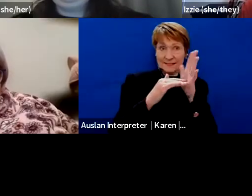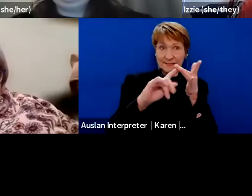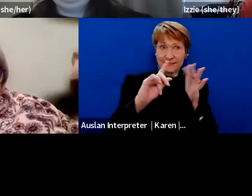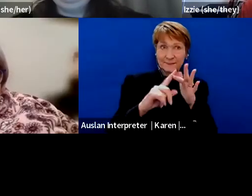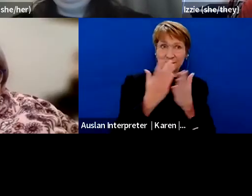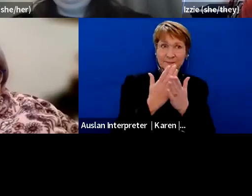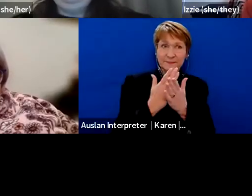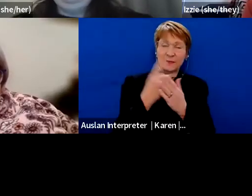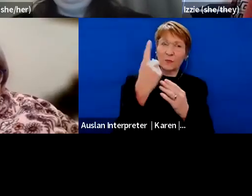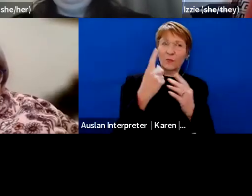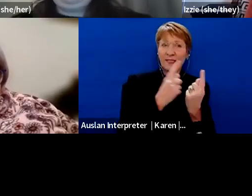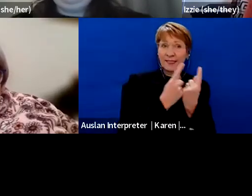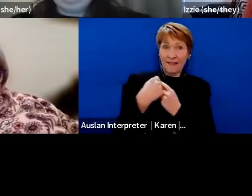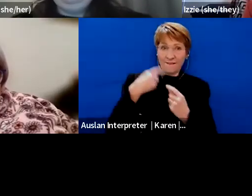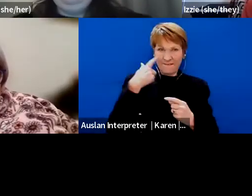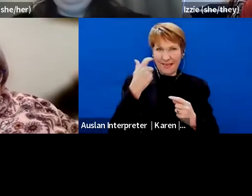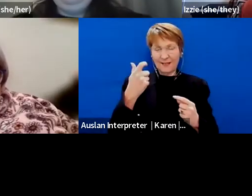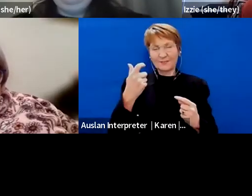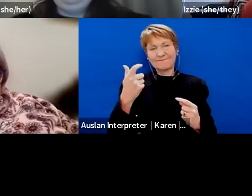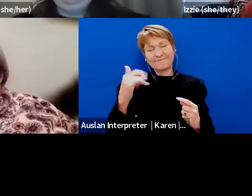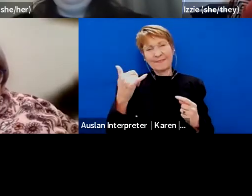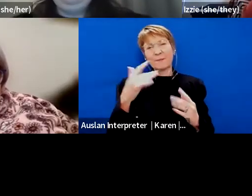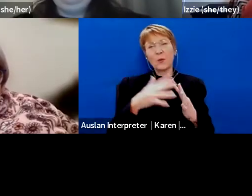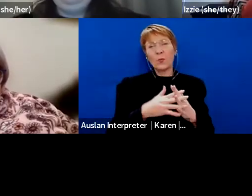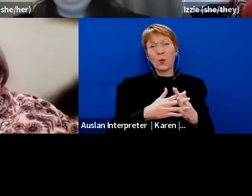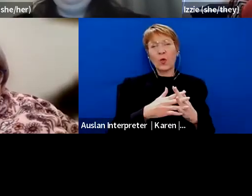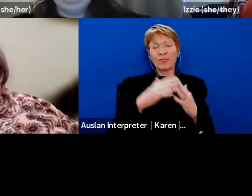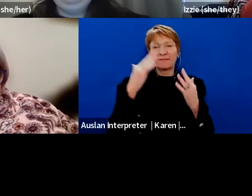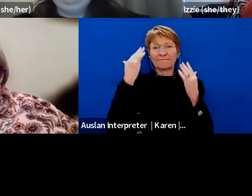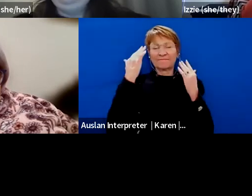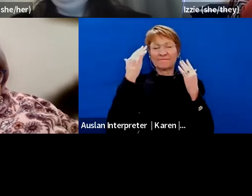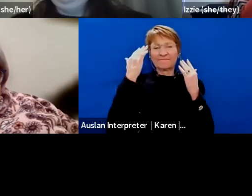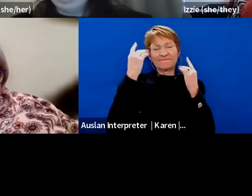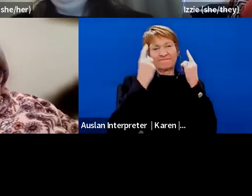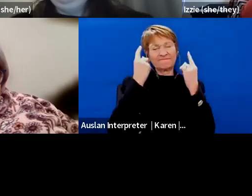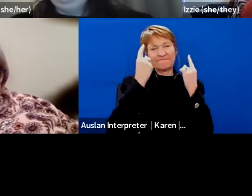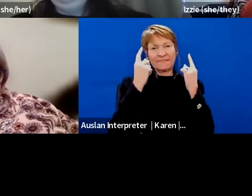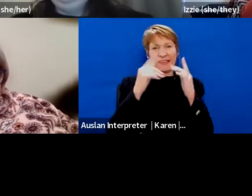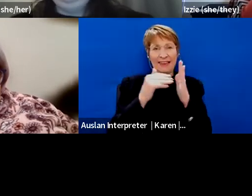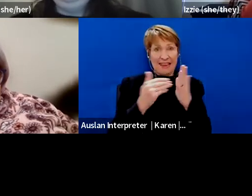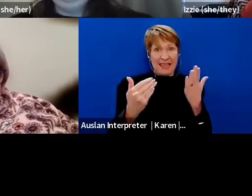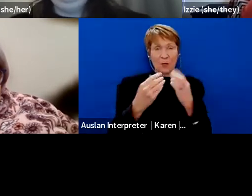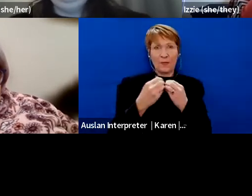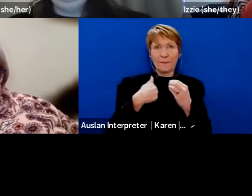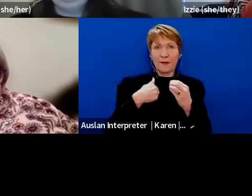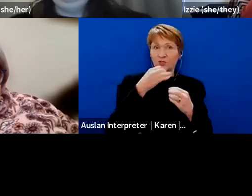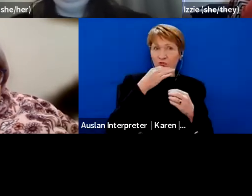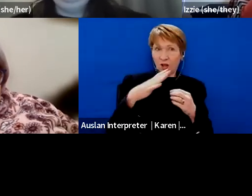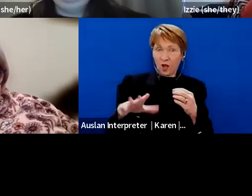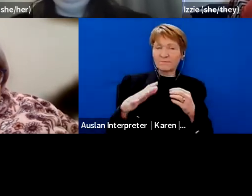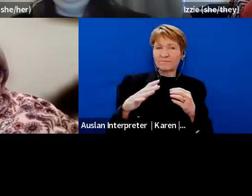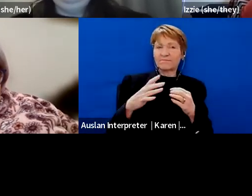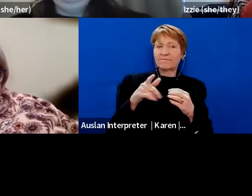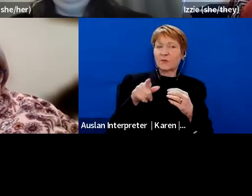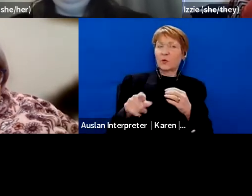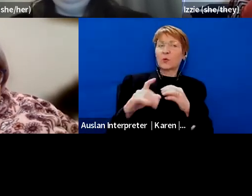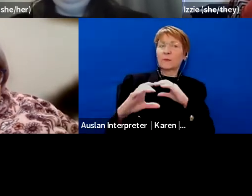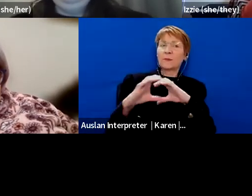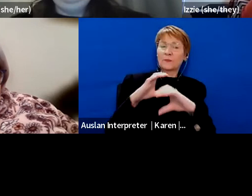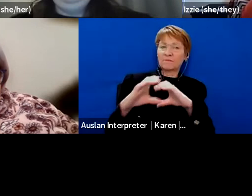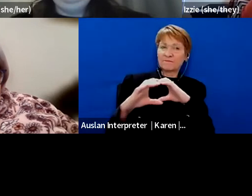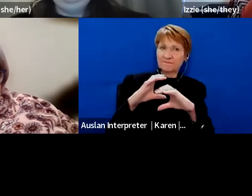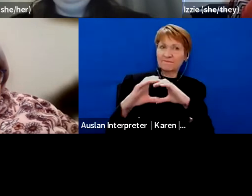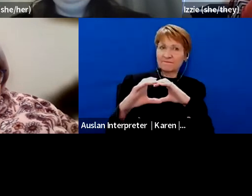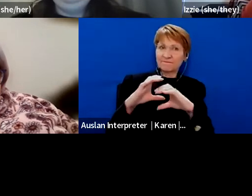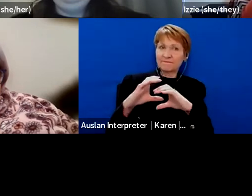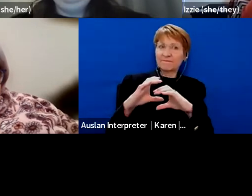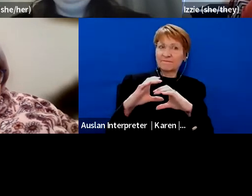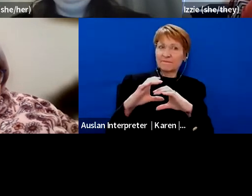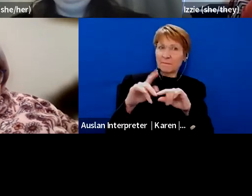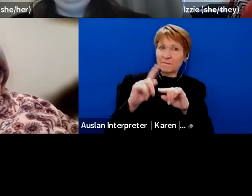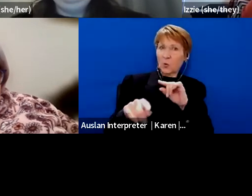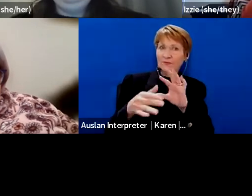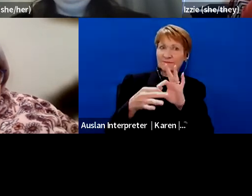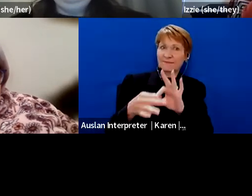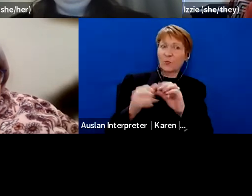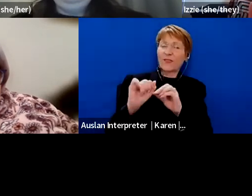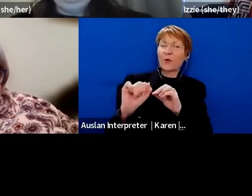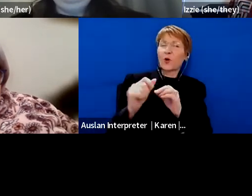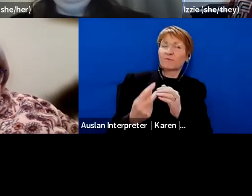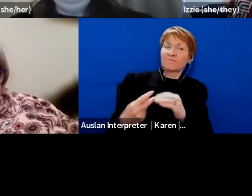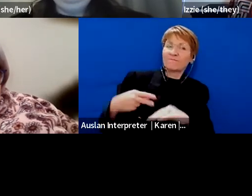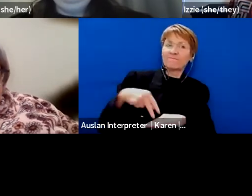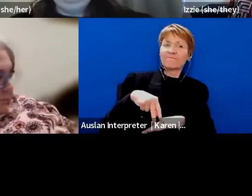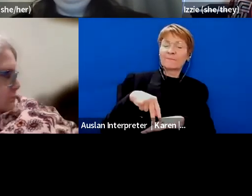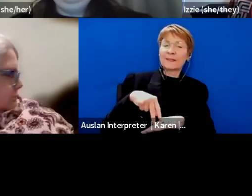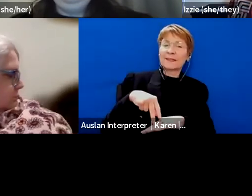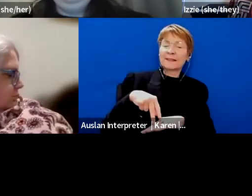One of the things I've found. And I suppose it might be worth reflecting on just just now quickly with my child. A lot of her communication is around herself advocacy is in a non verbals.